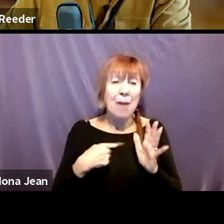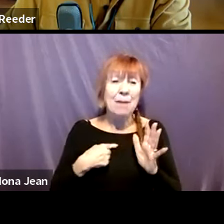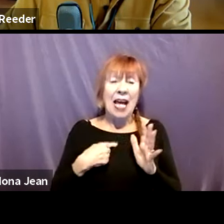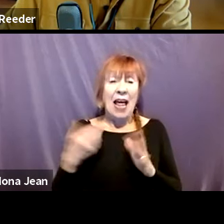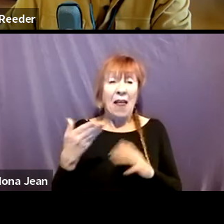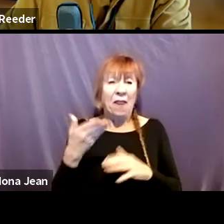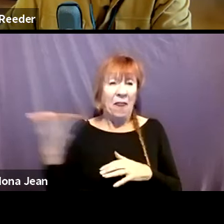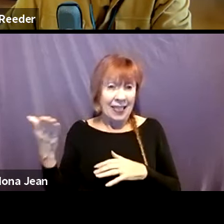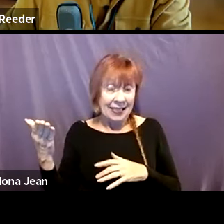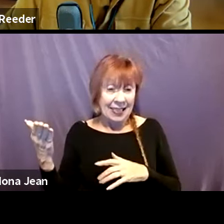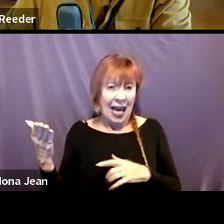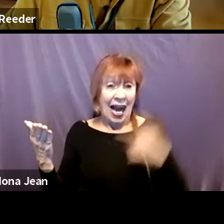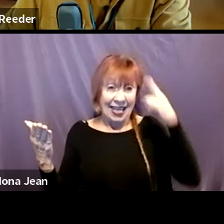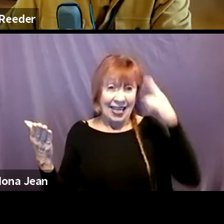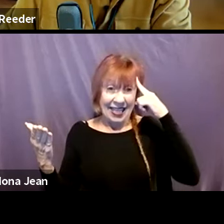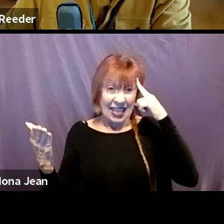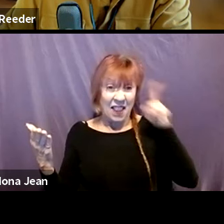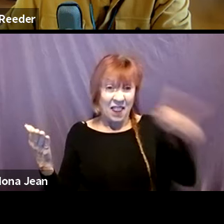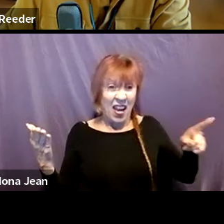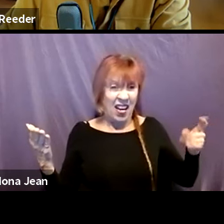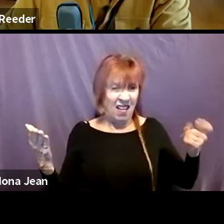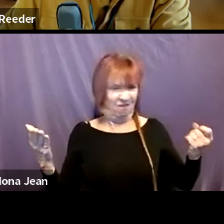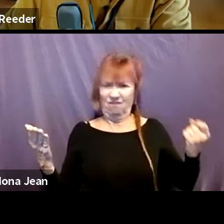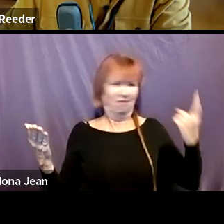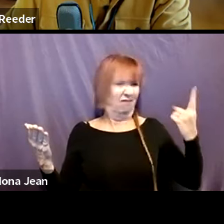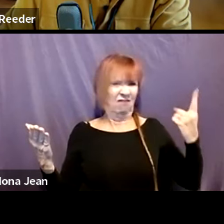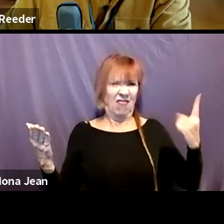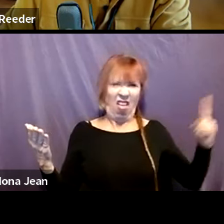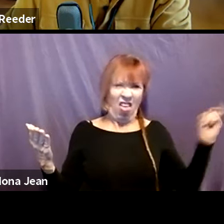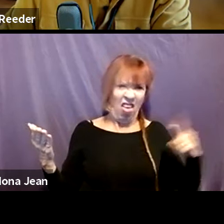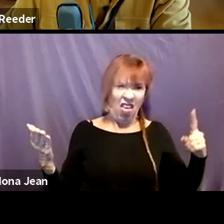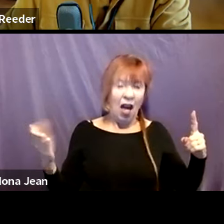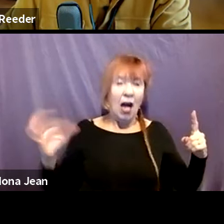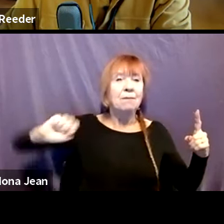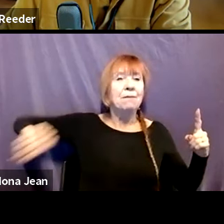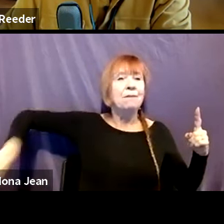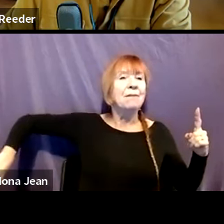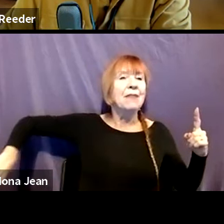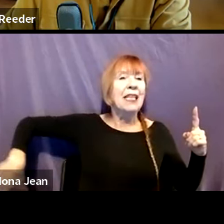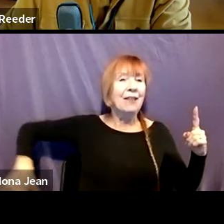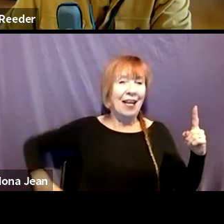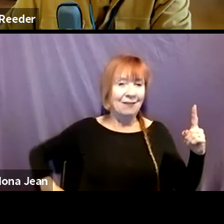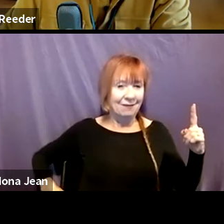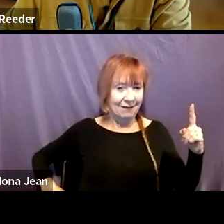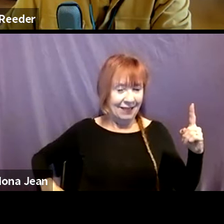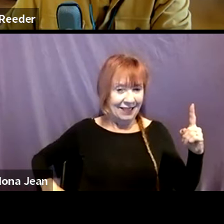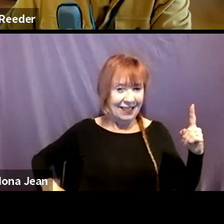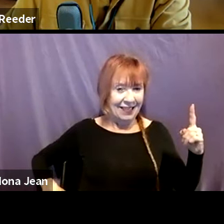because a lot of this is kind of like playing a video game, where there's different levels.